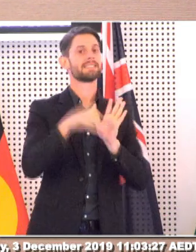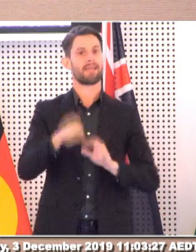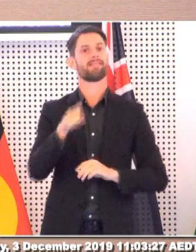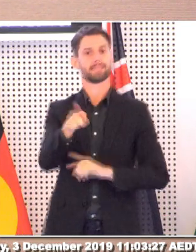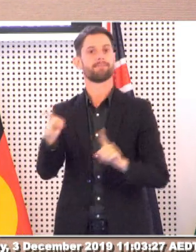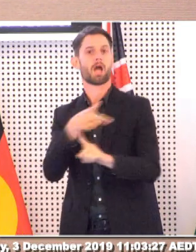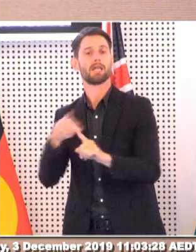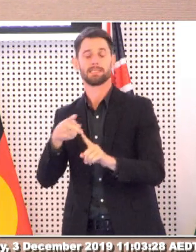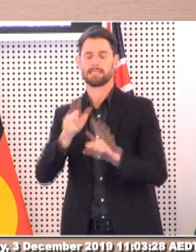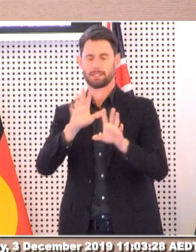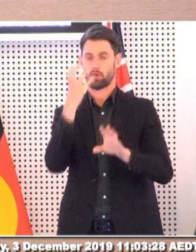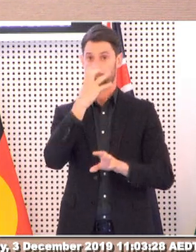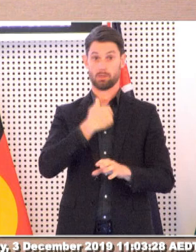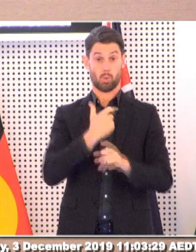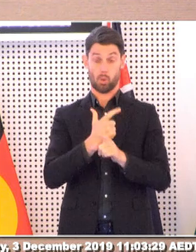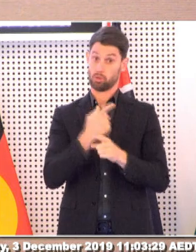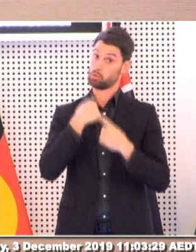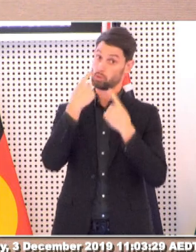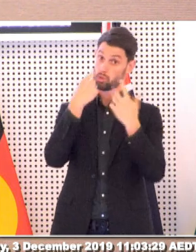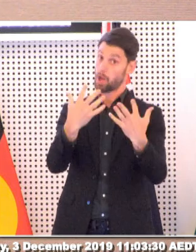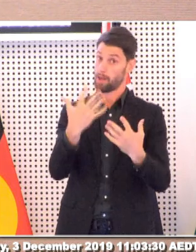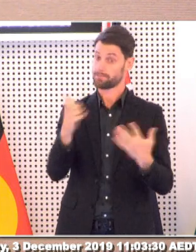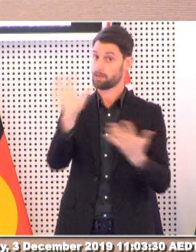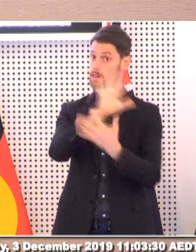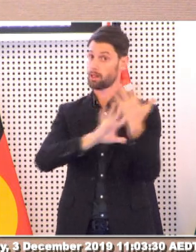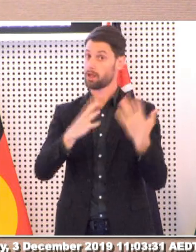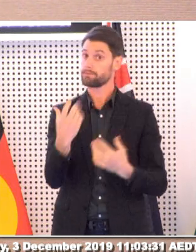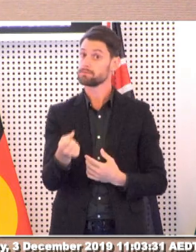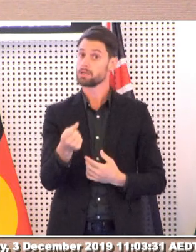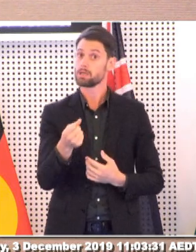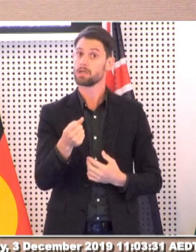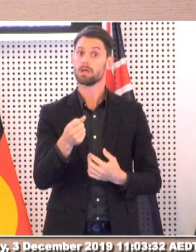clearly, is that if these – how do you tell the difference –